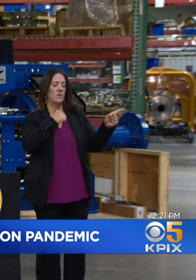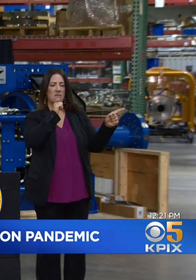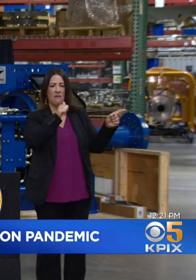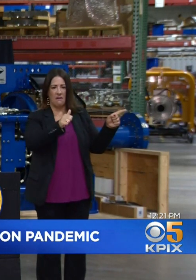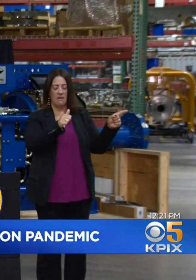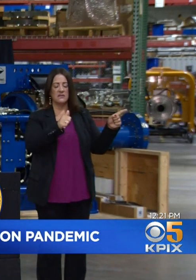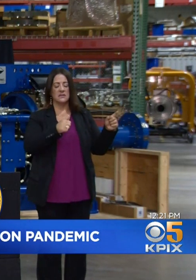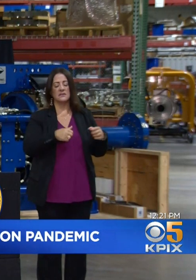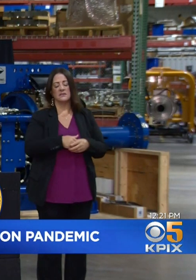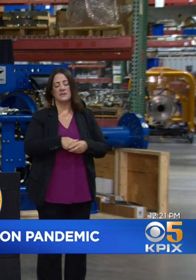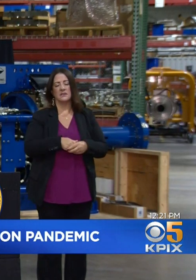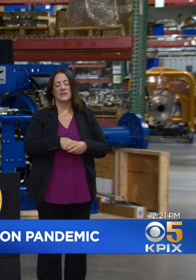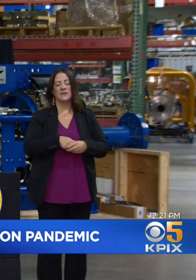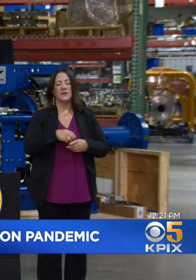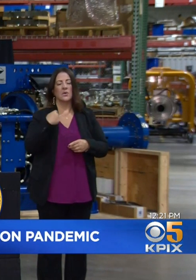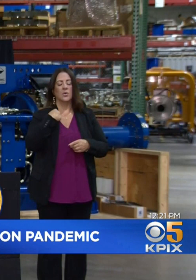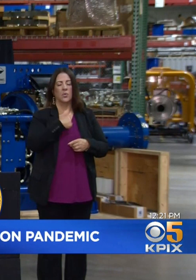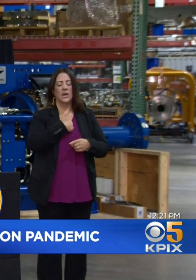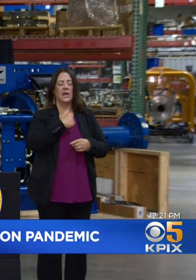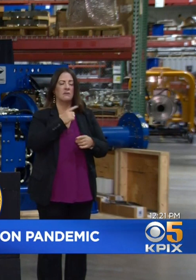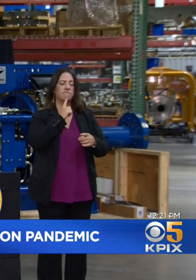COSTS BORNE BY THE STATE AND